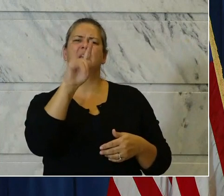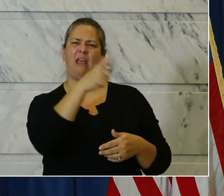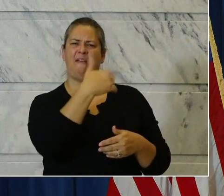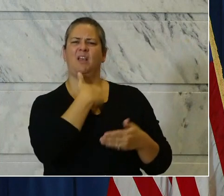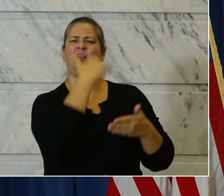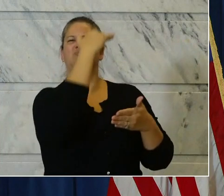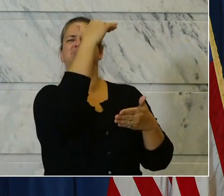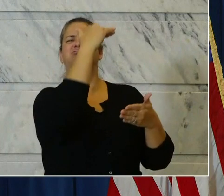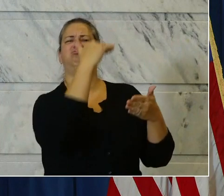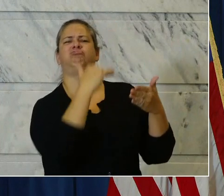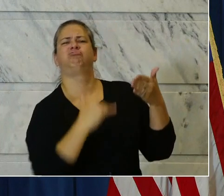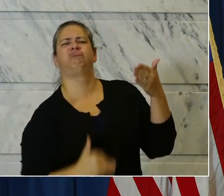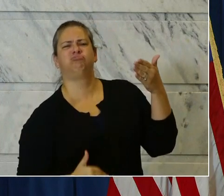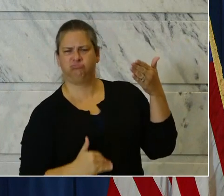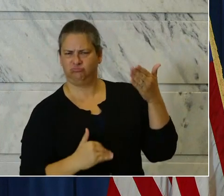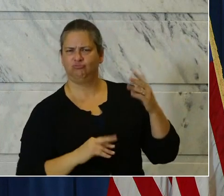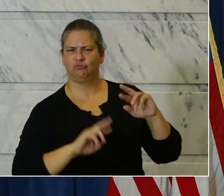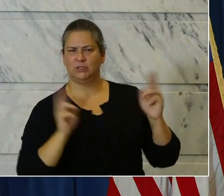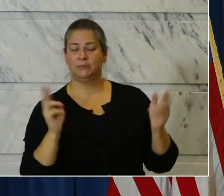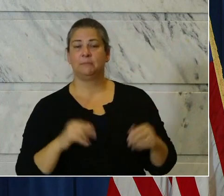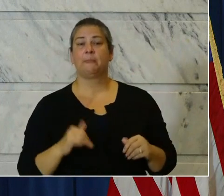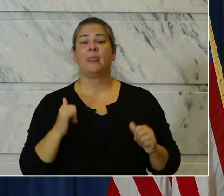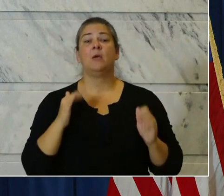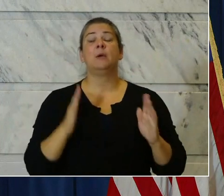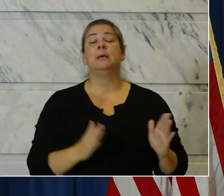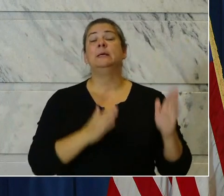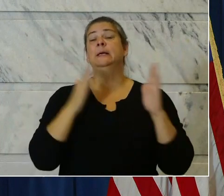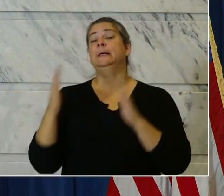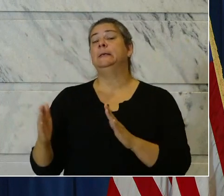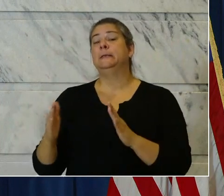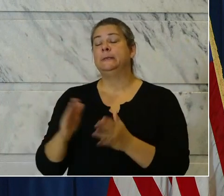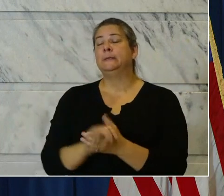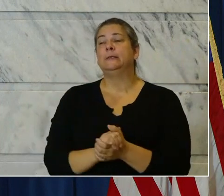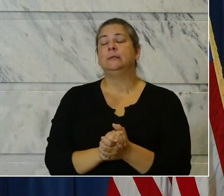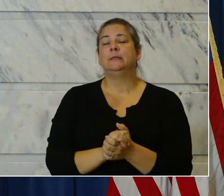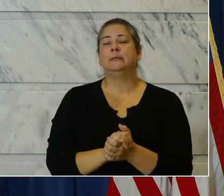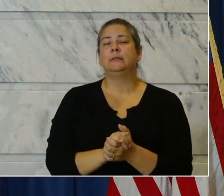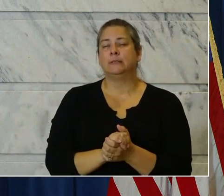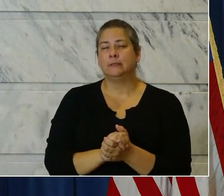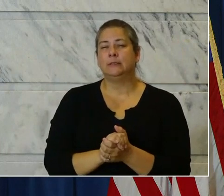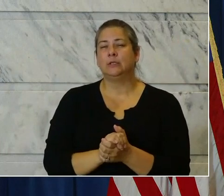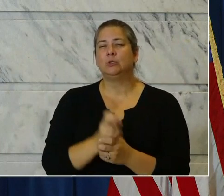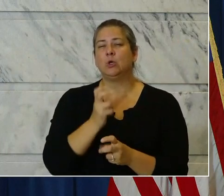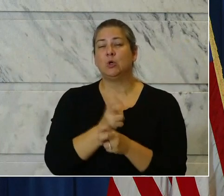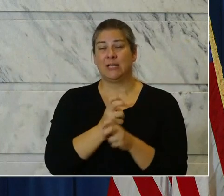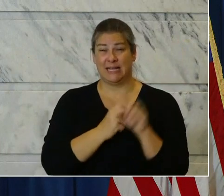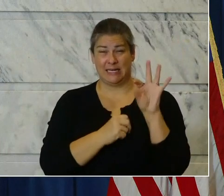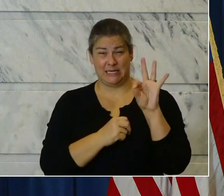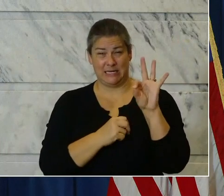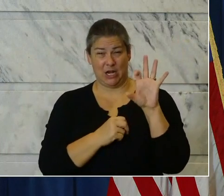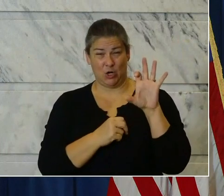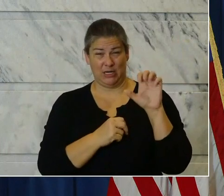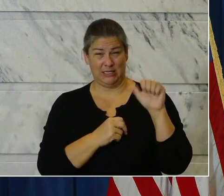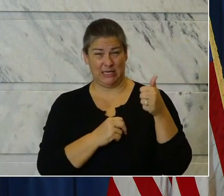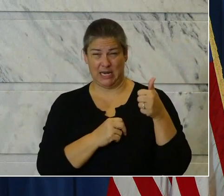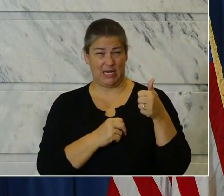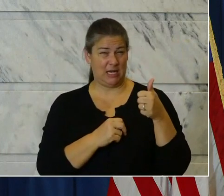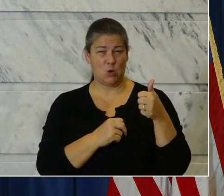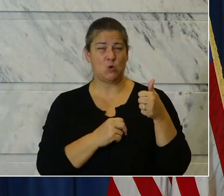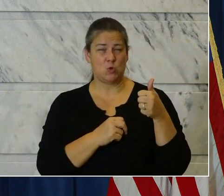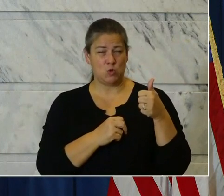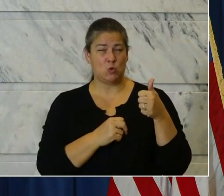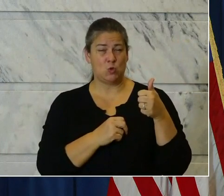AVAILABLE ON THE WEBSITE. NEXT